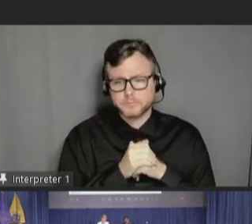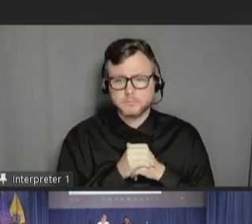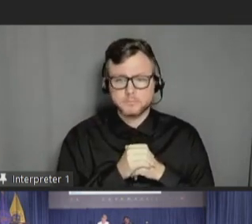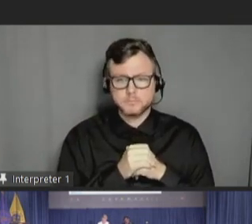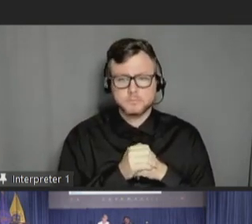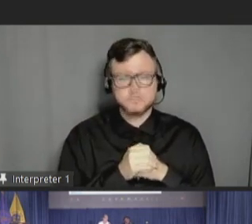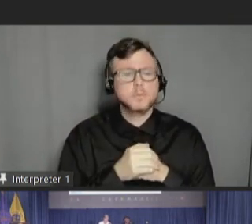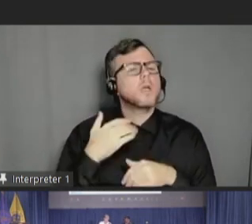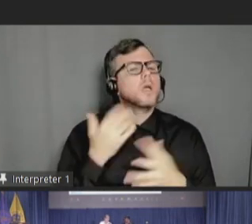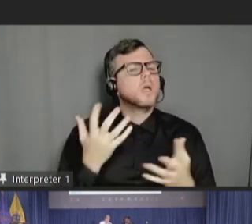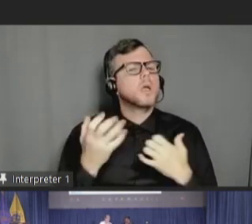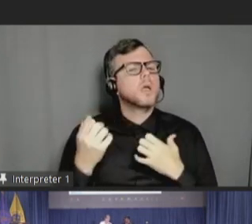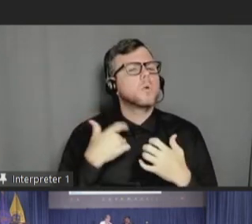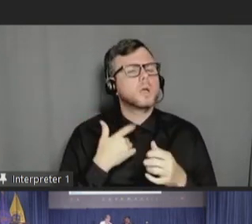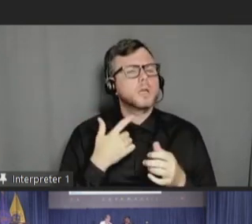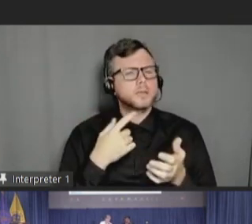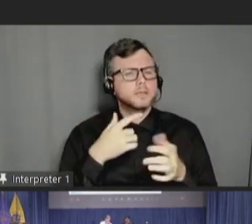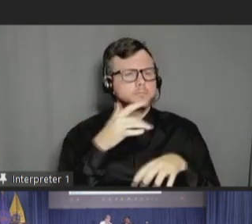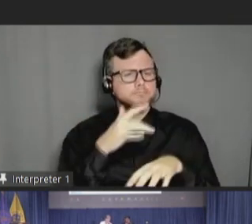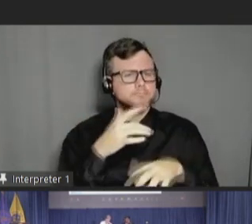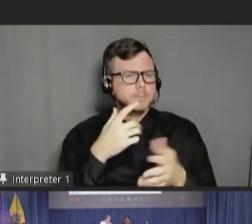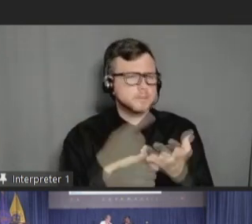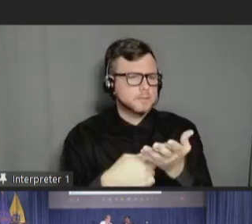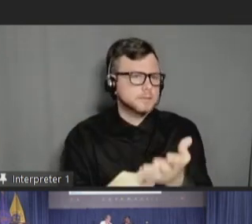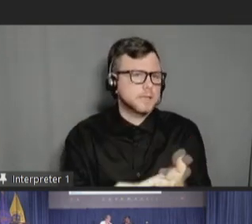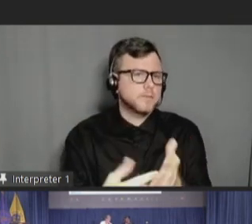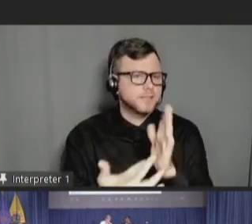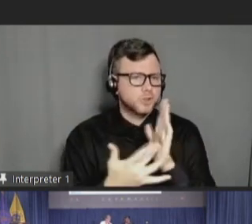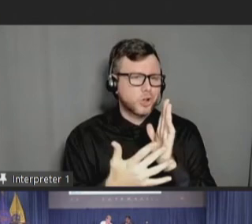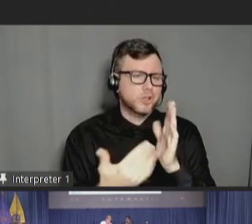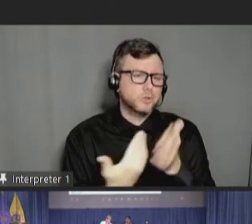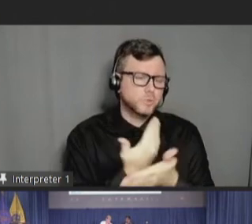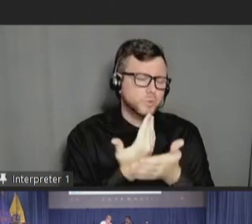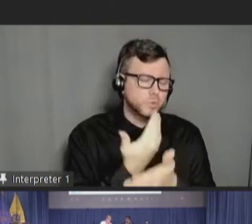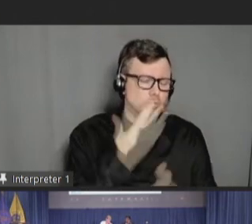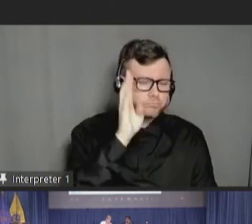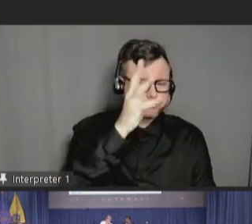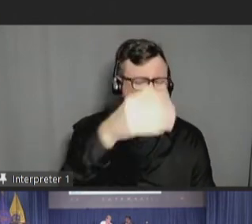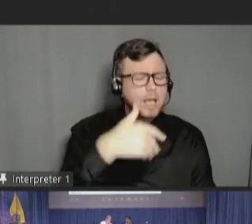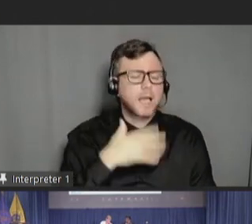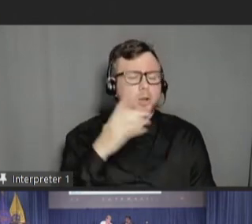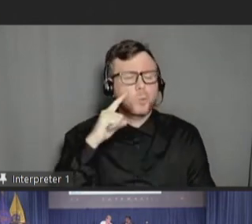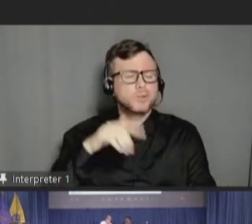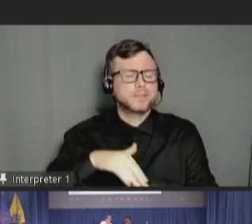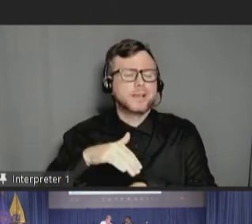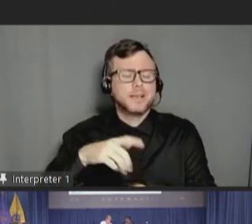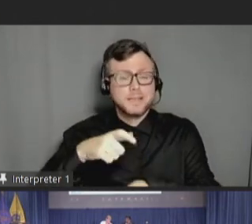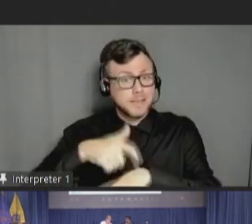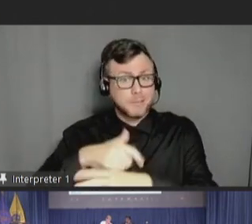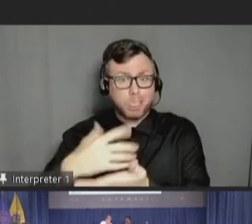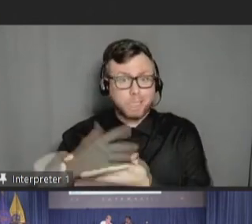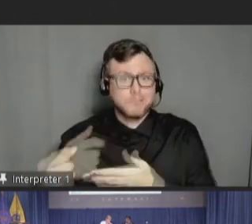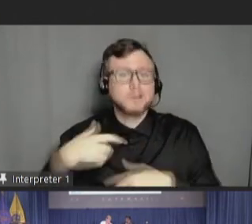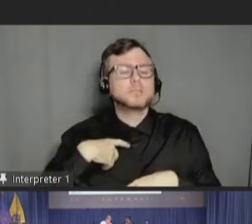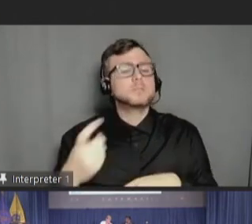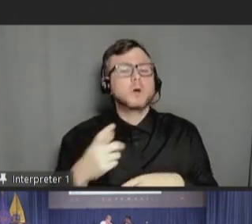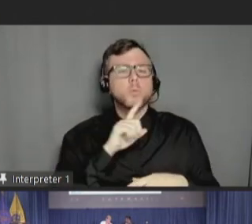I want to touch upon new technologies. I know I'm running out of time. In a nutshell,